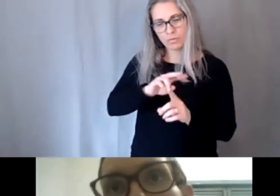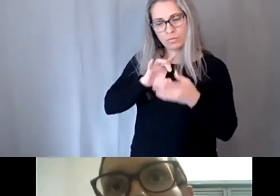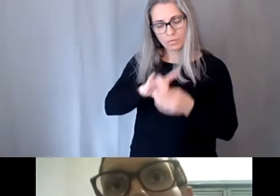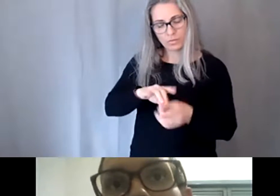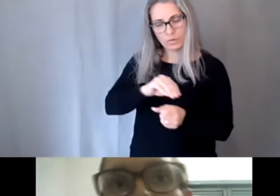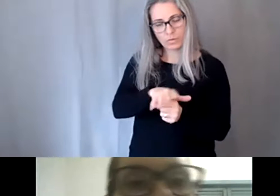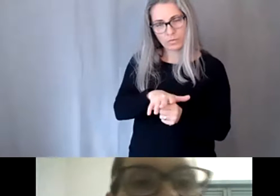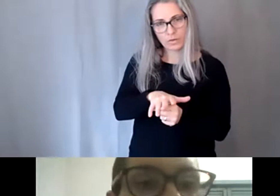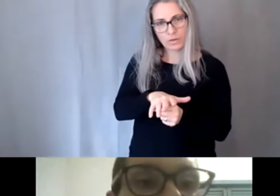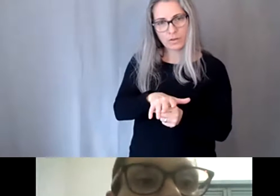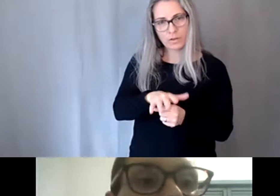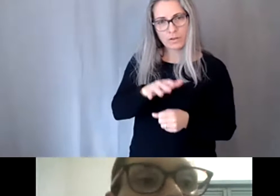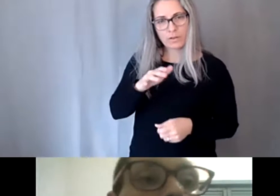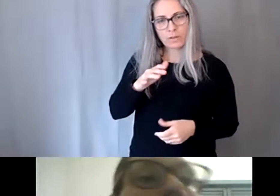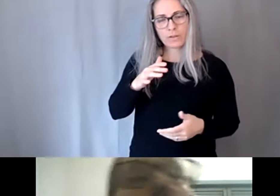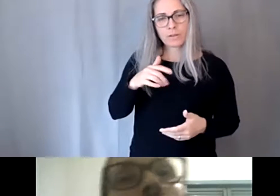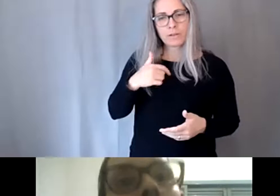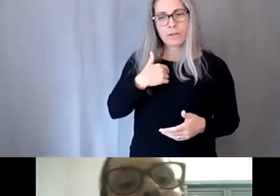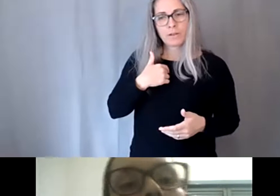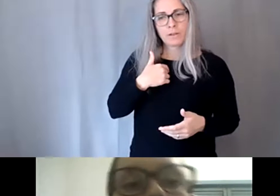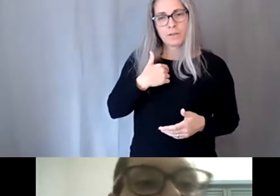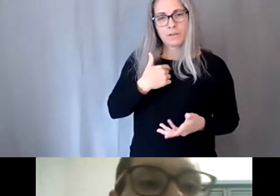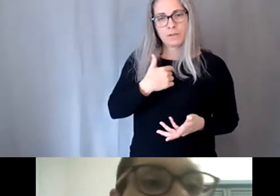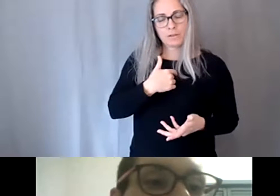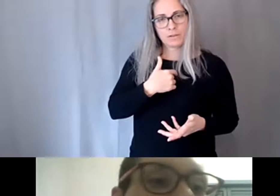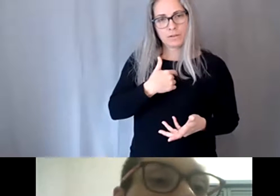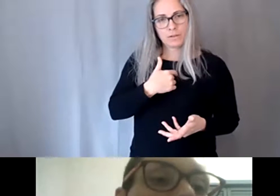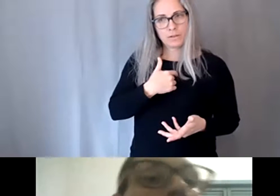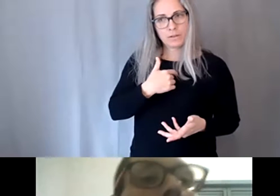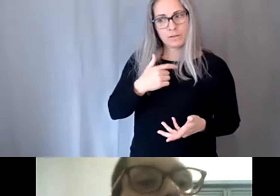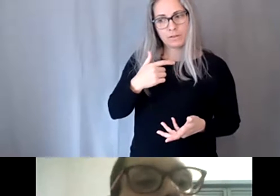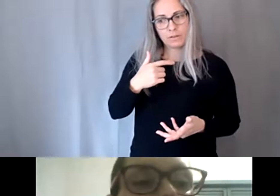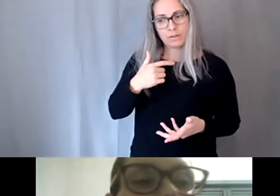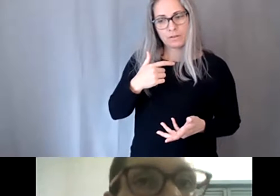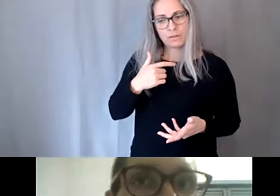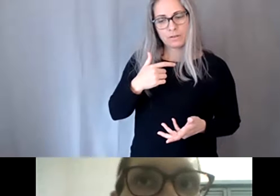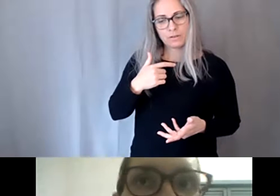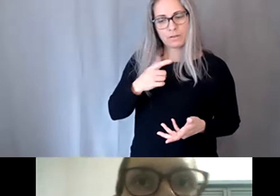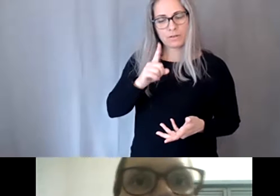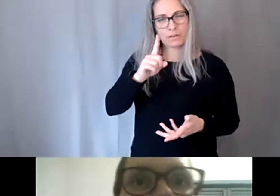the responsibility of the health services in Brazil is of course